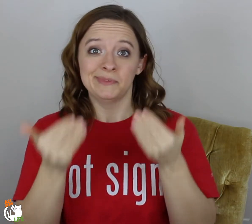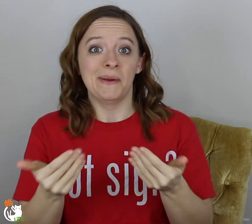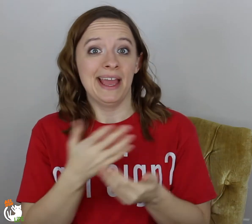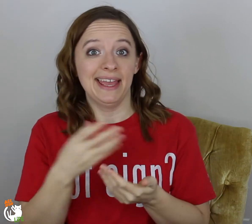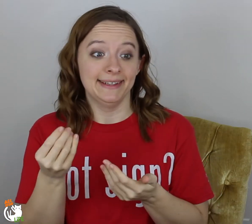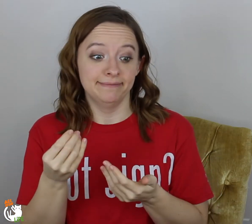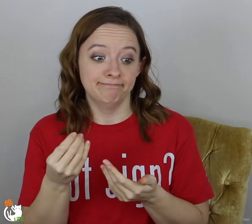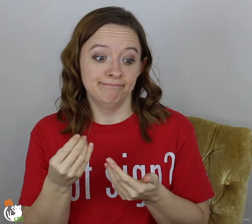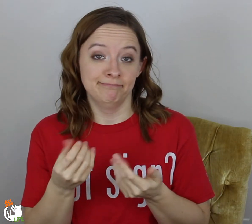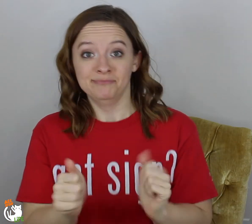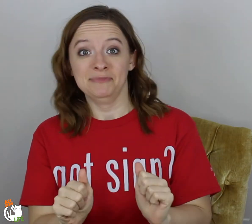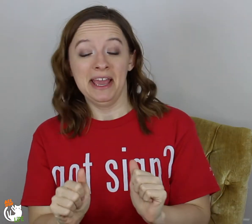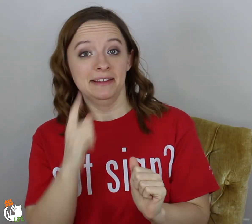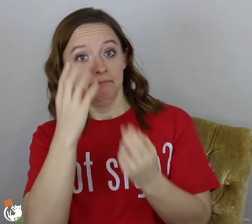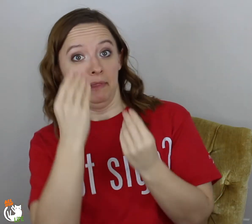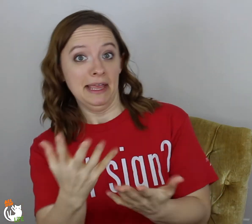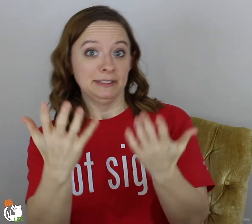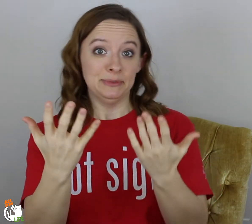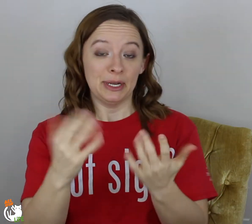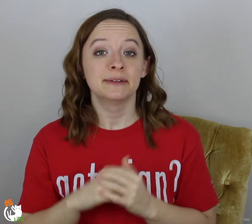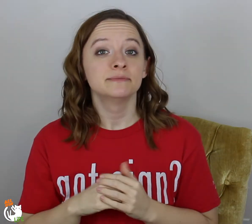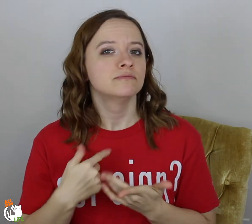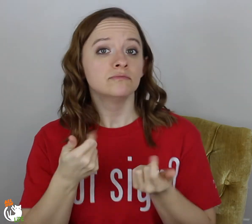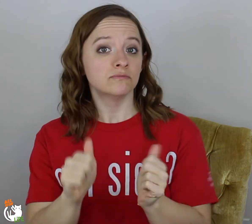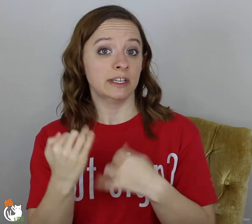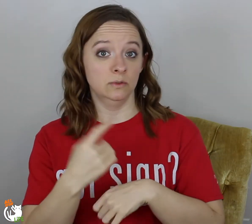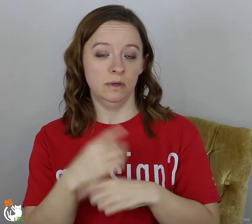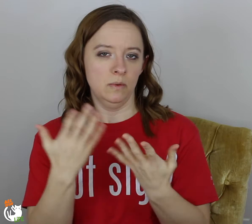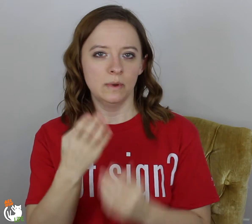So thought we'd go ahead, give it a try and let you guys know.